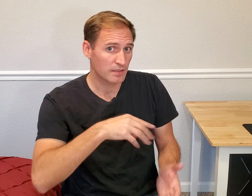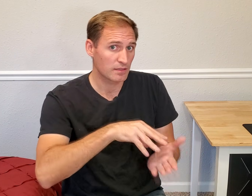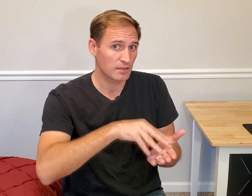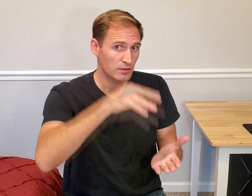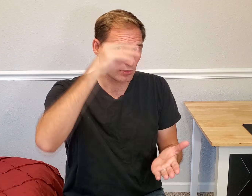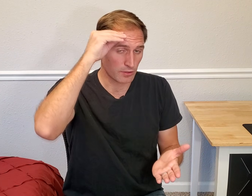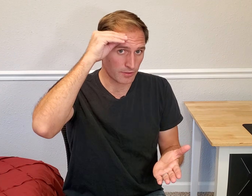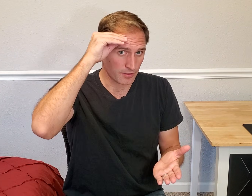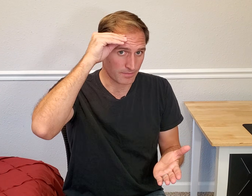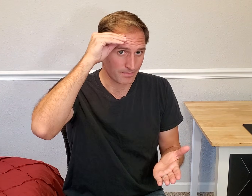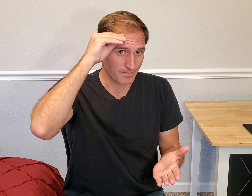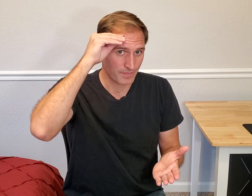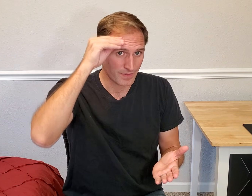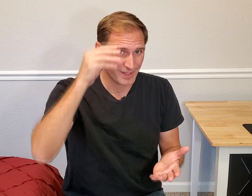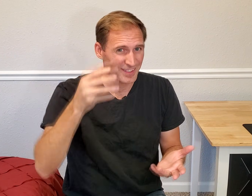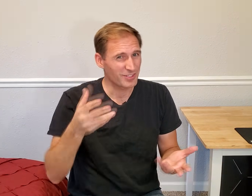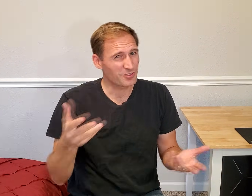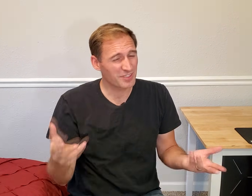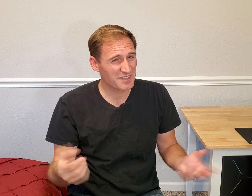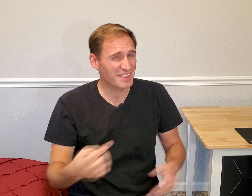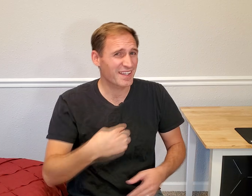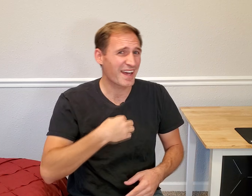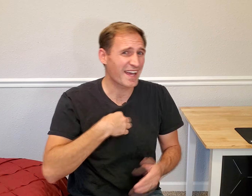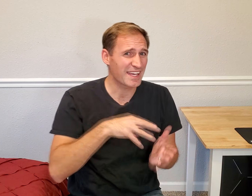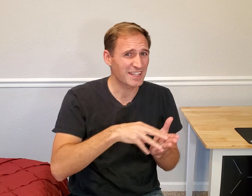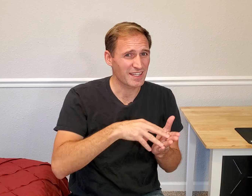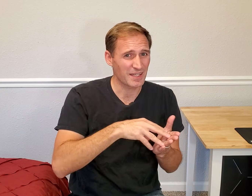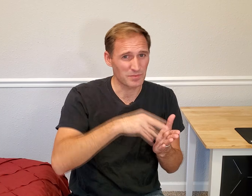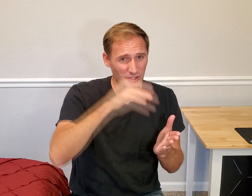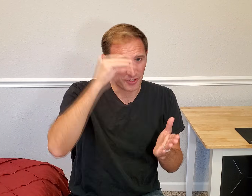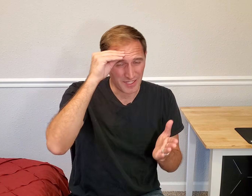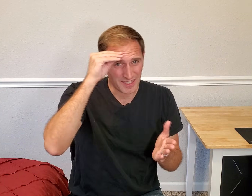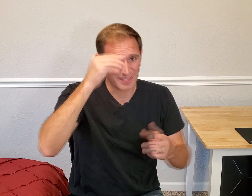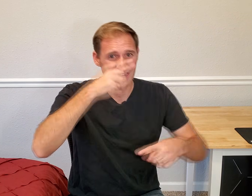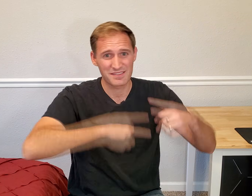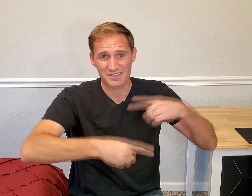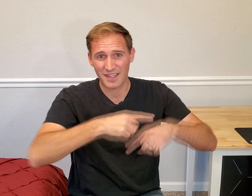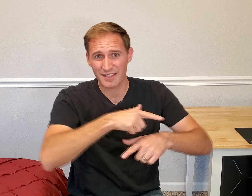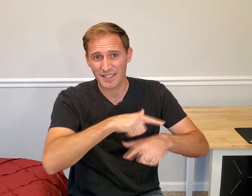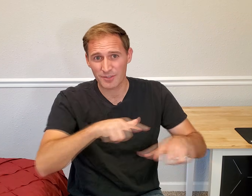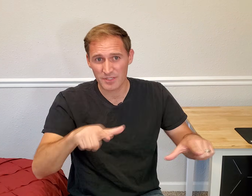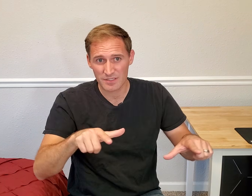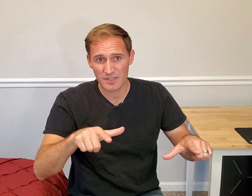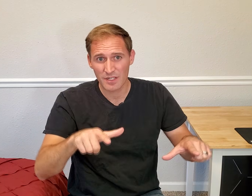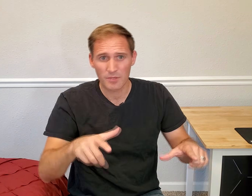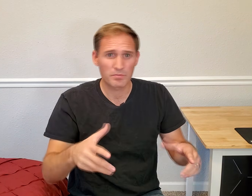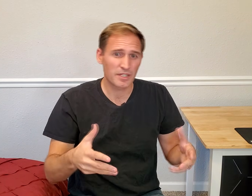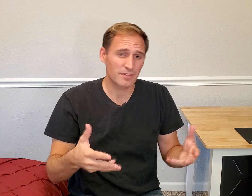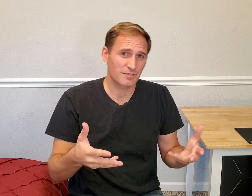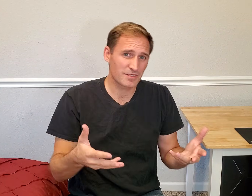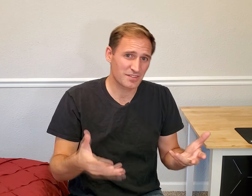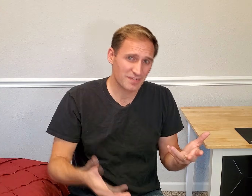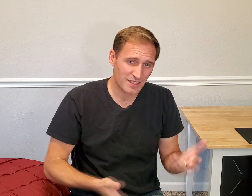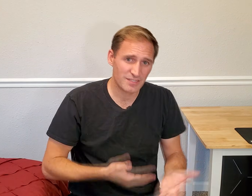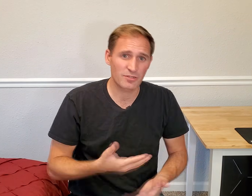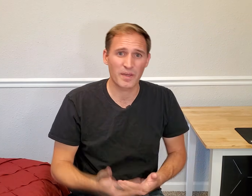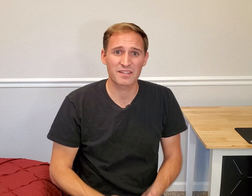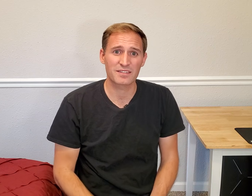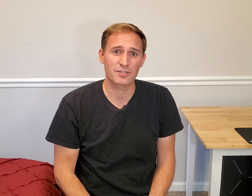learn'. You could say 'I am learning sign language' but just to get your mindset